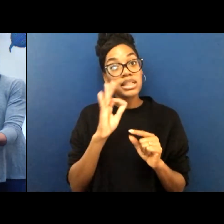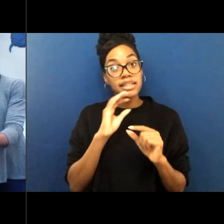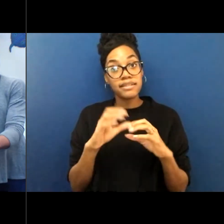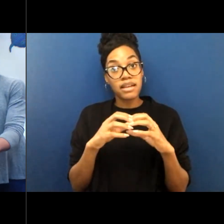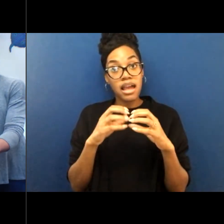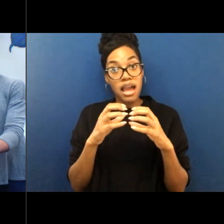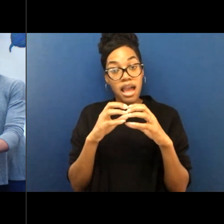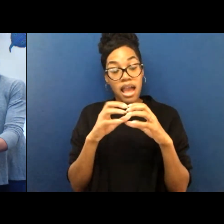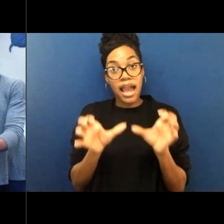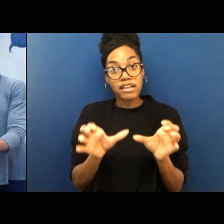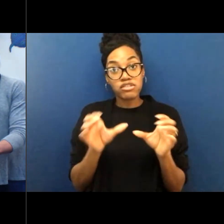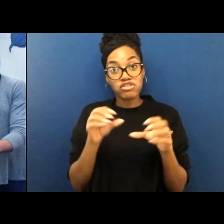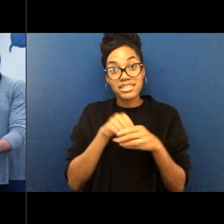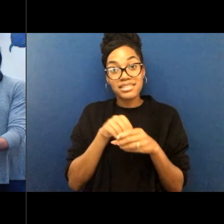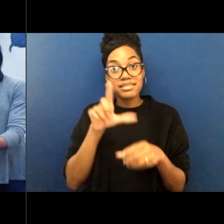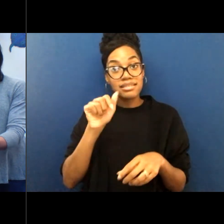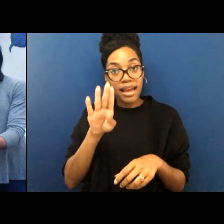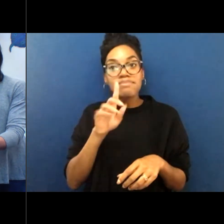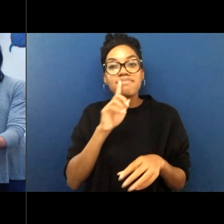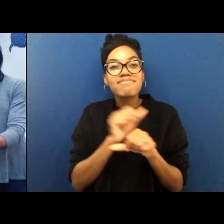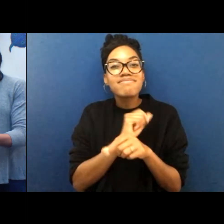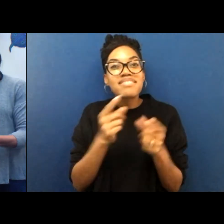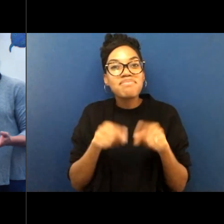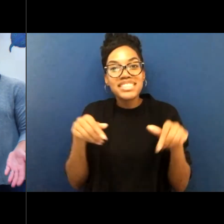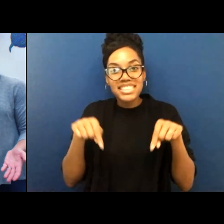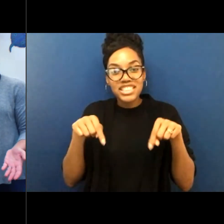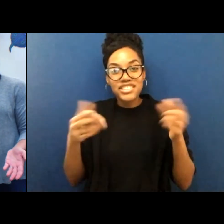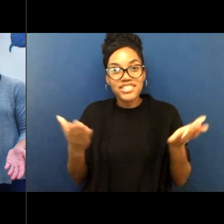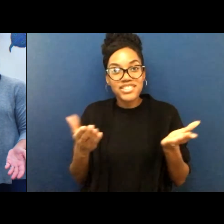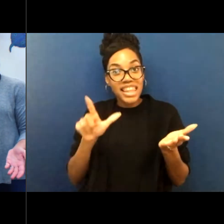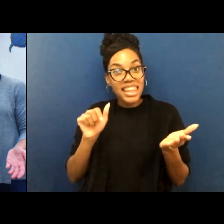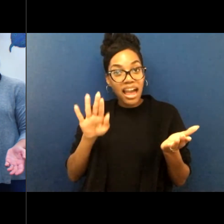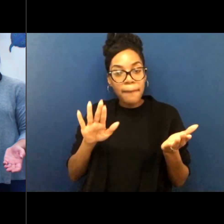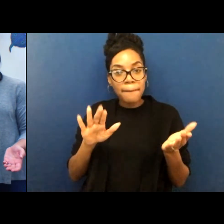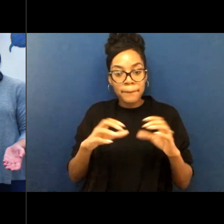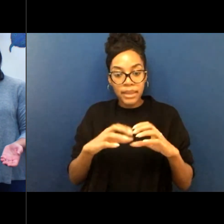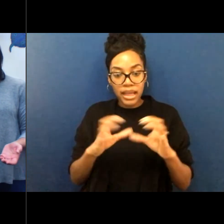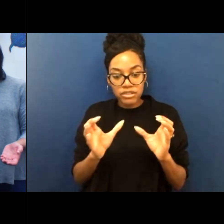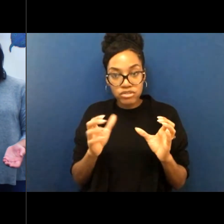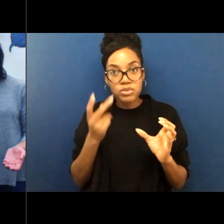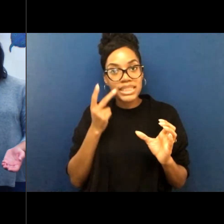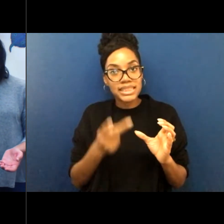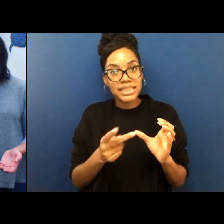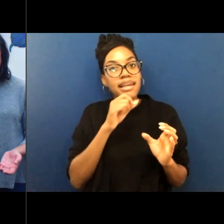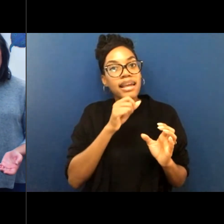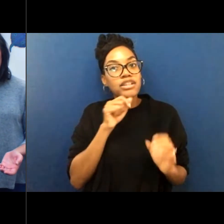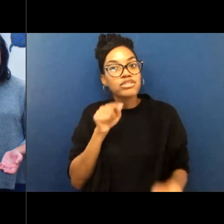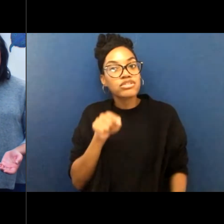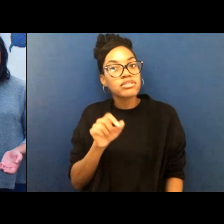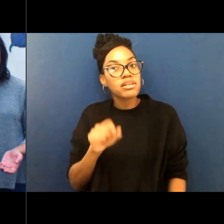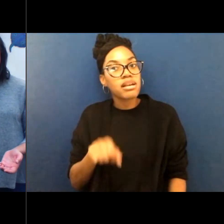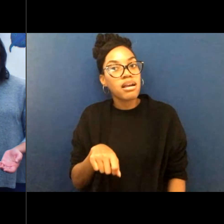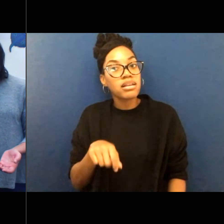we actually hatched him as the little egg here in Kodiak. We can know how old a crab is. So because this crab was hatched here,